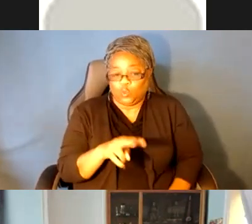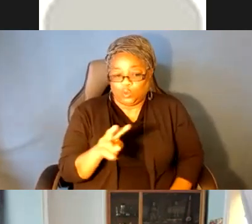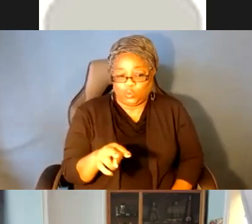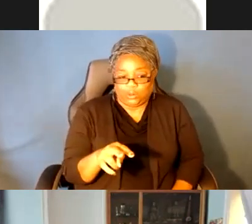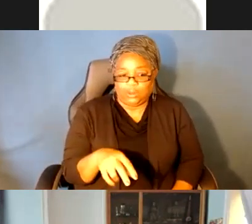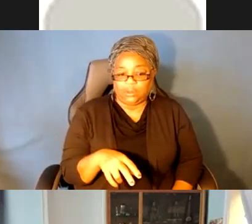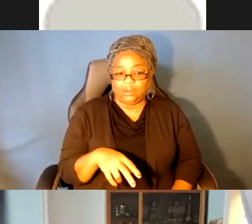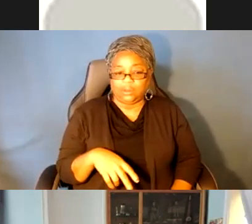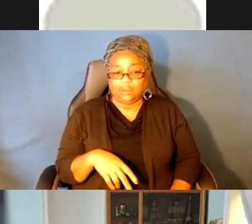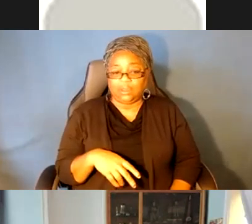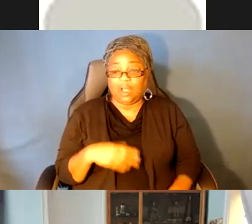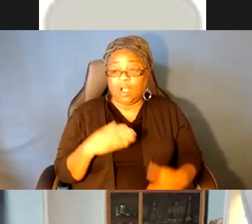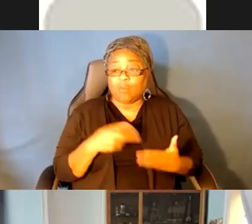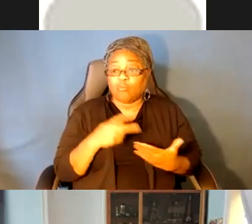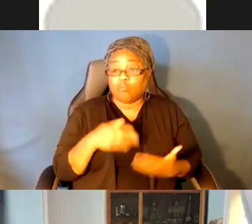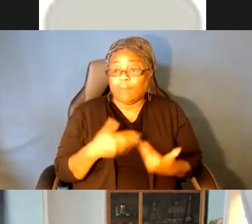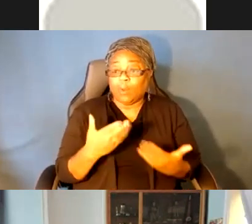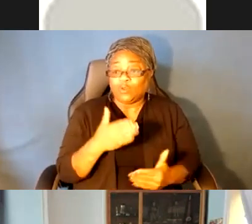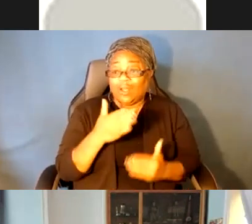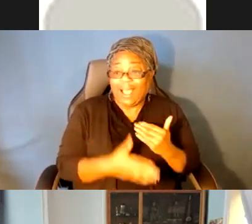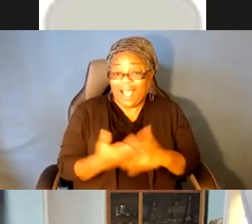So that means that the longest your project could take